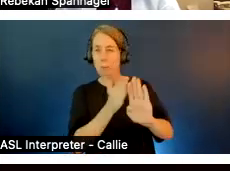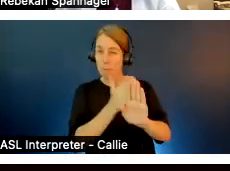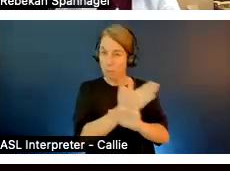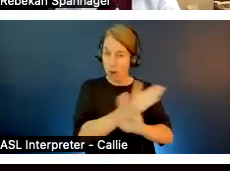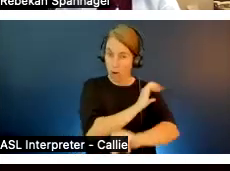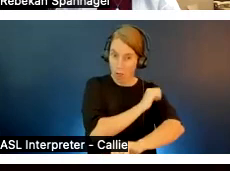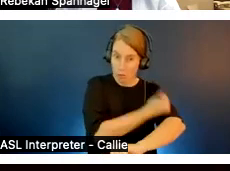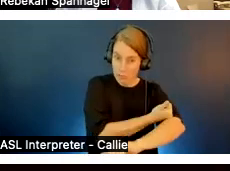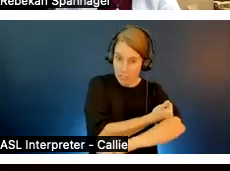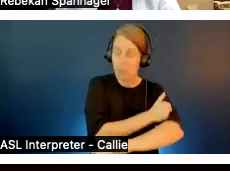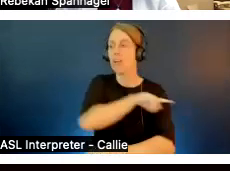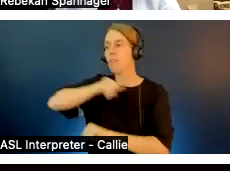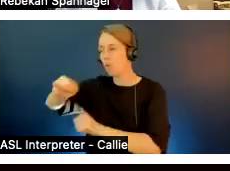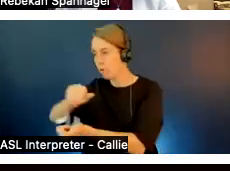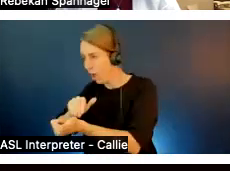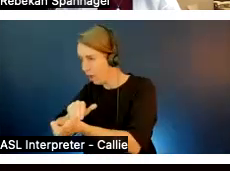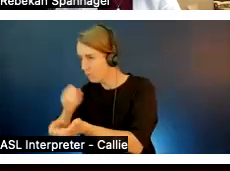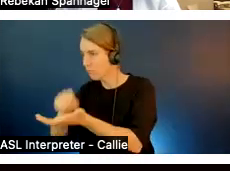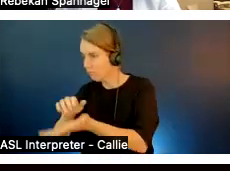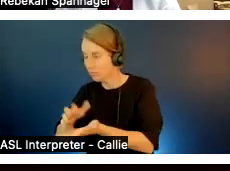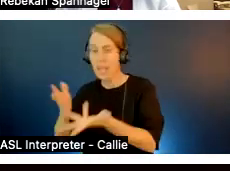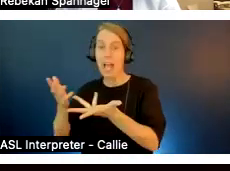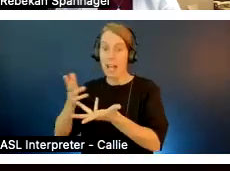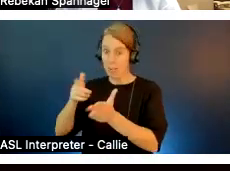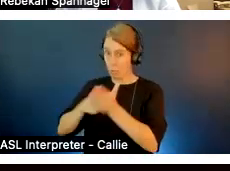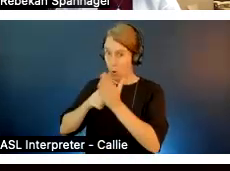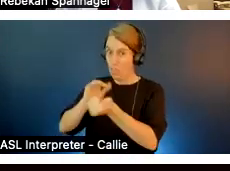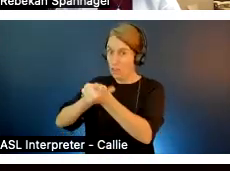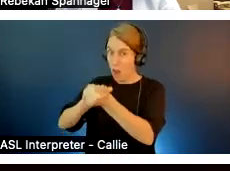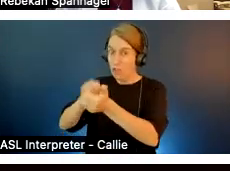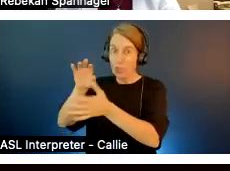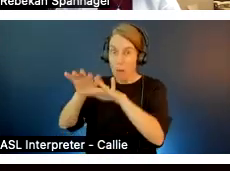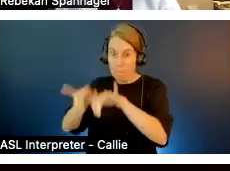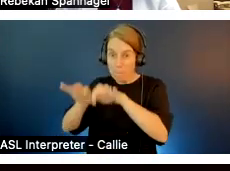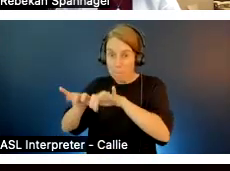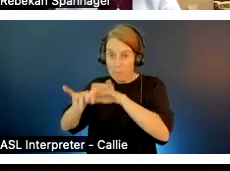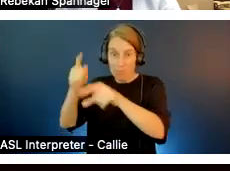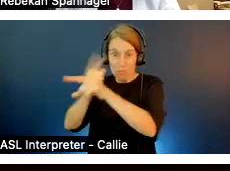do i write that up and how do i ensure that the doctor's write-up is sufficient to ensure